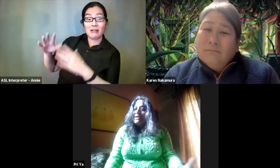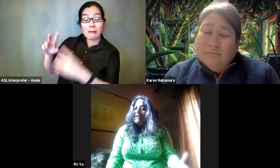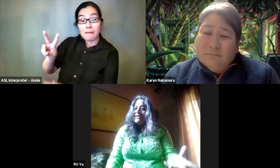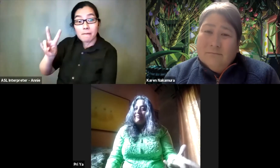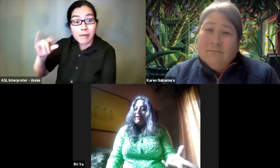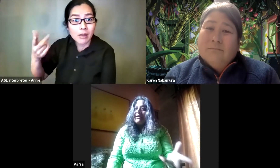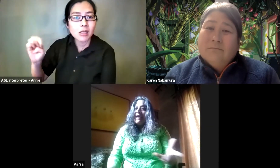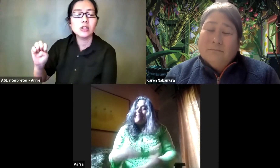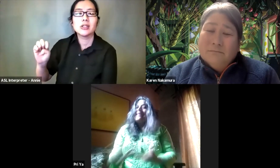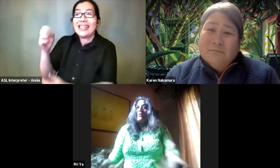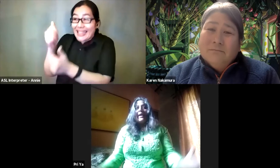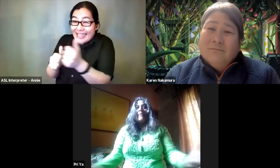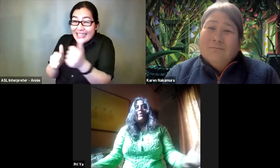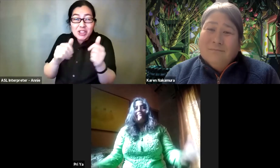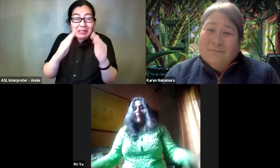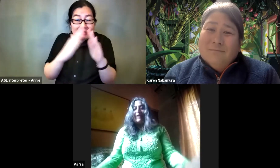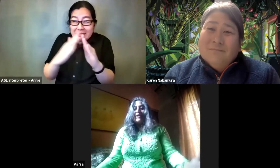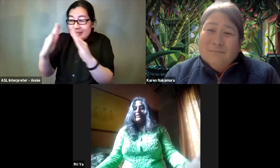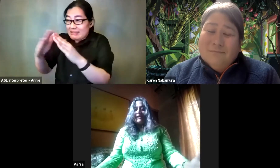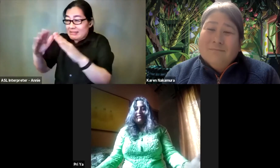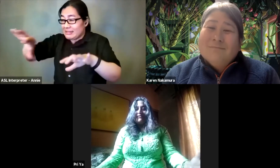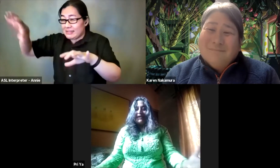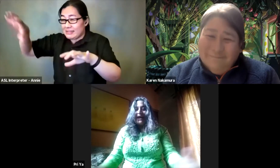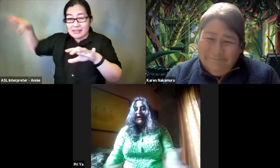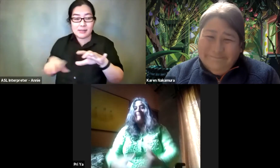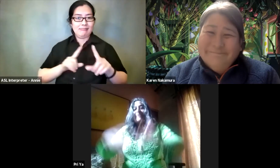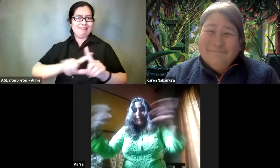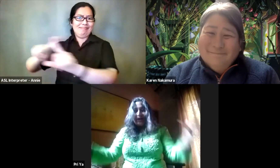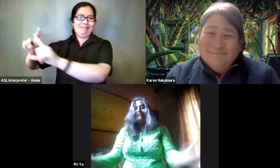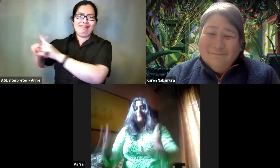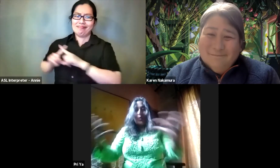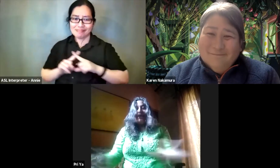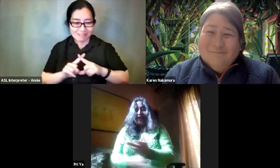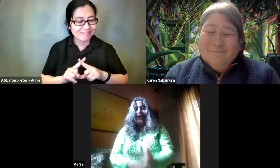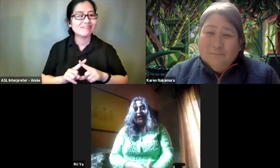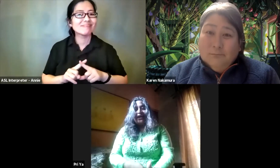is different in that way, we are very inclusive in that everybody lives, the way they they